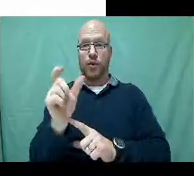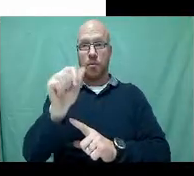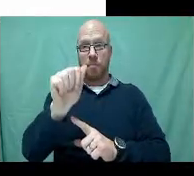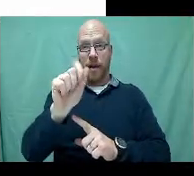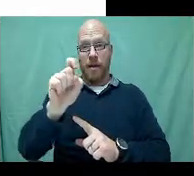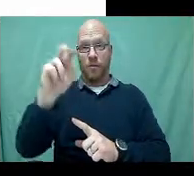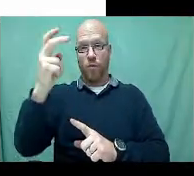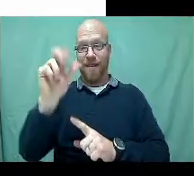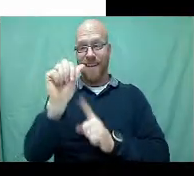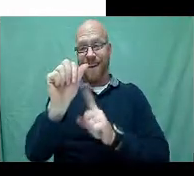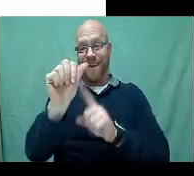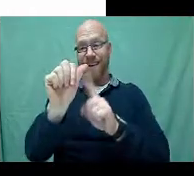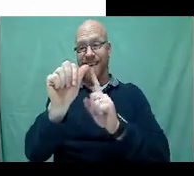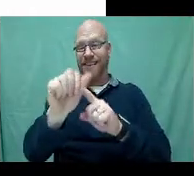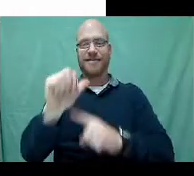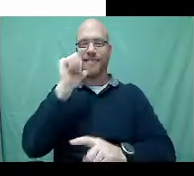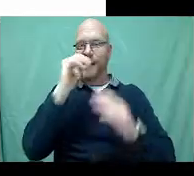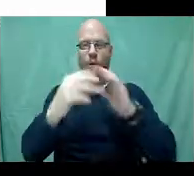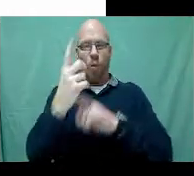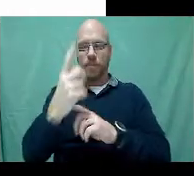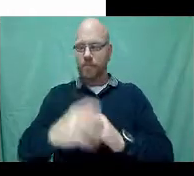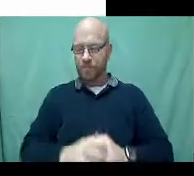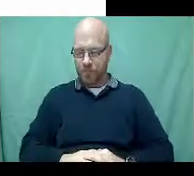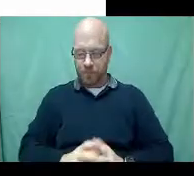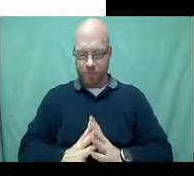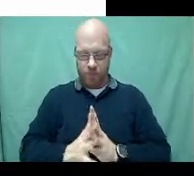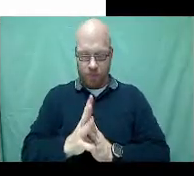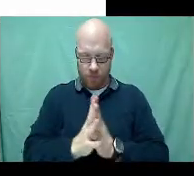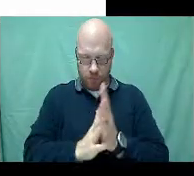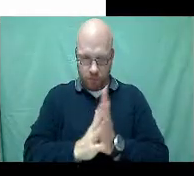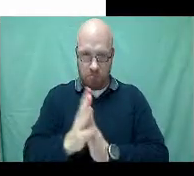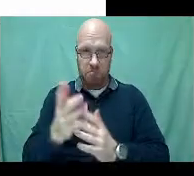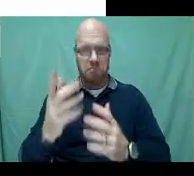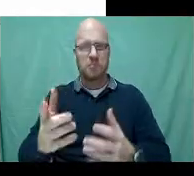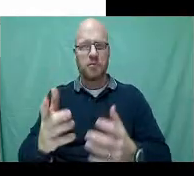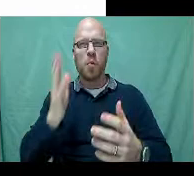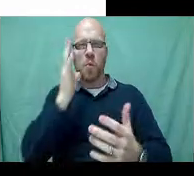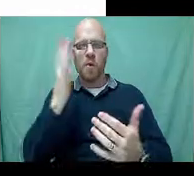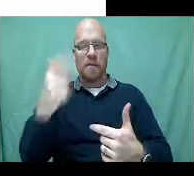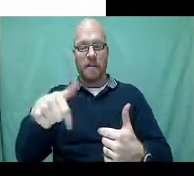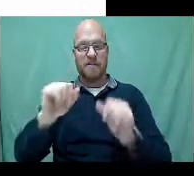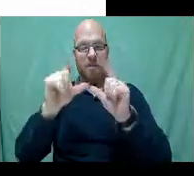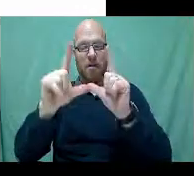ax squared, a is not equal to 1. So, in this vlog we're going to go through 3 examples.